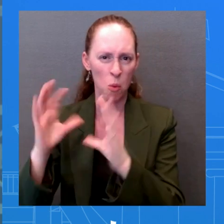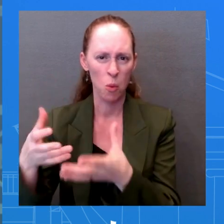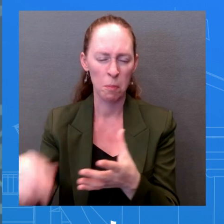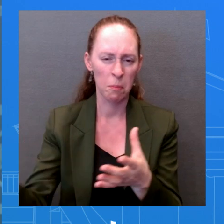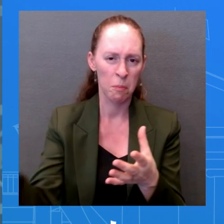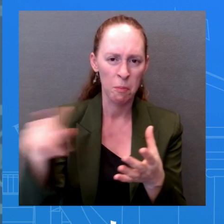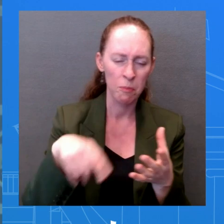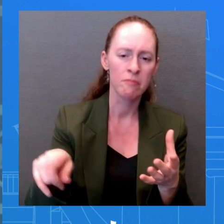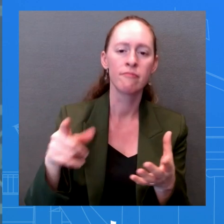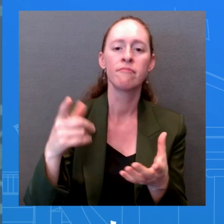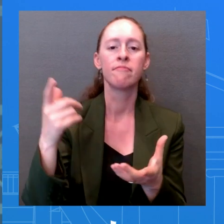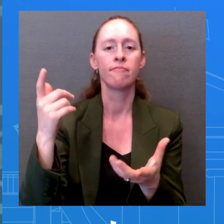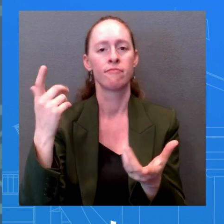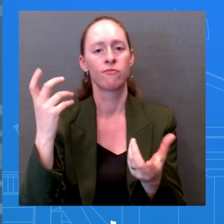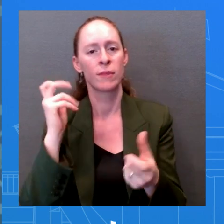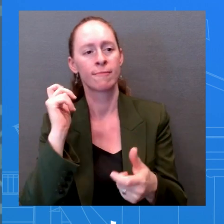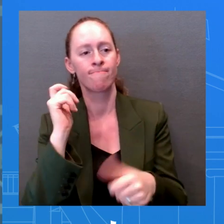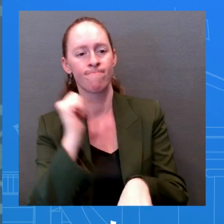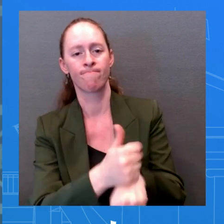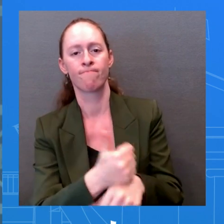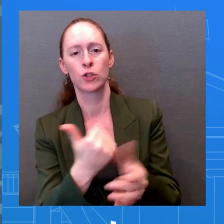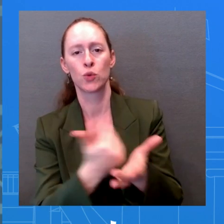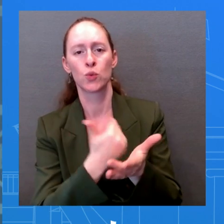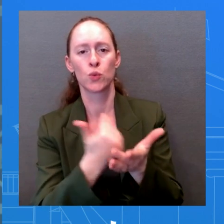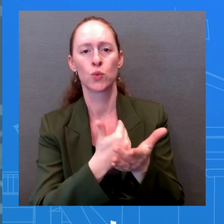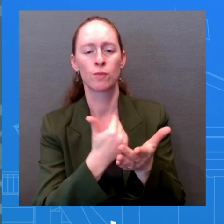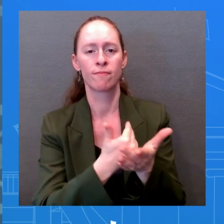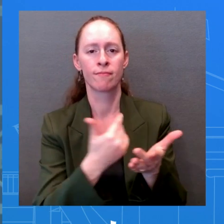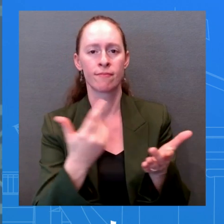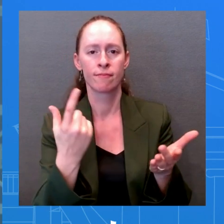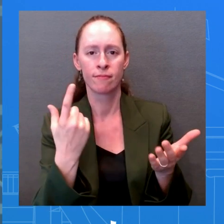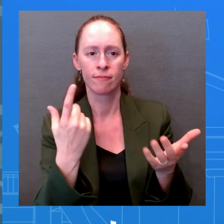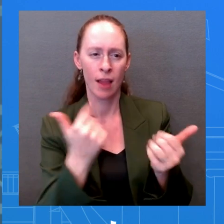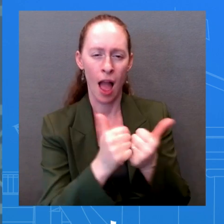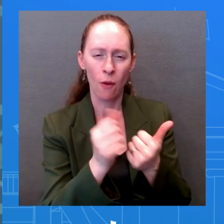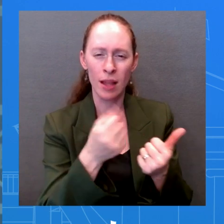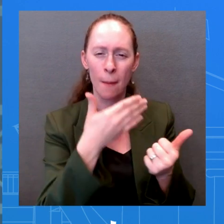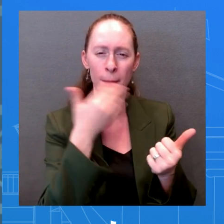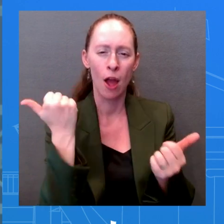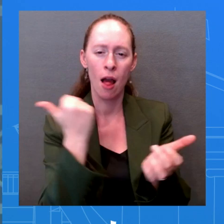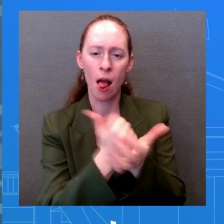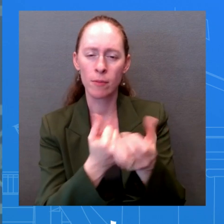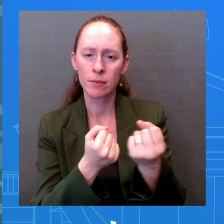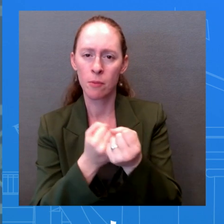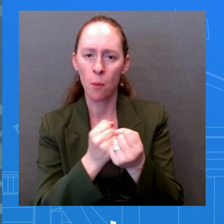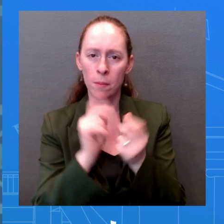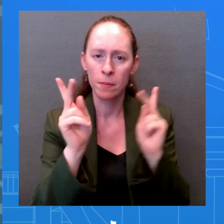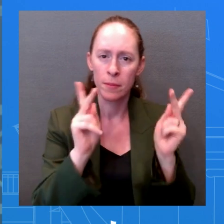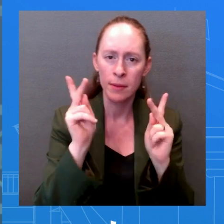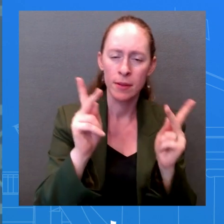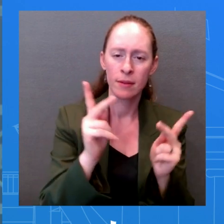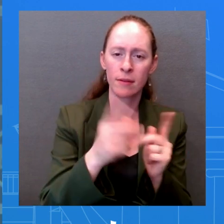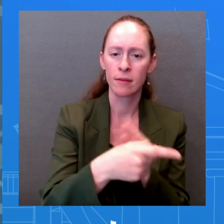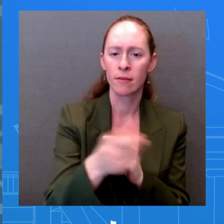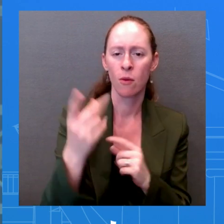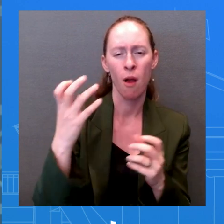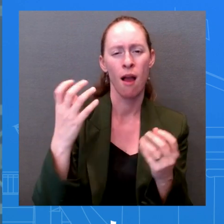of different backgrounds to foster unity. And also more than 140 mayors have signed a new bipartisan Compact to --